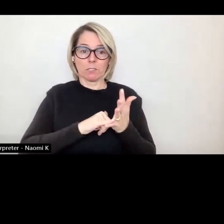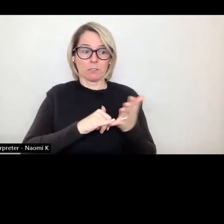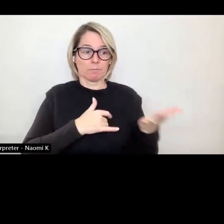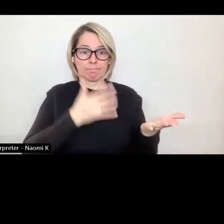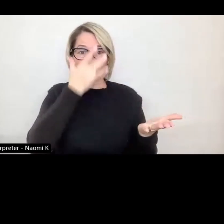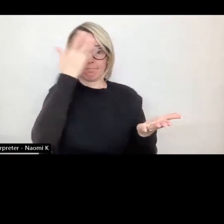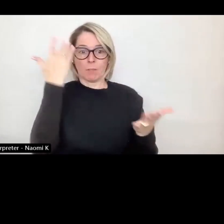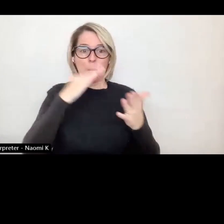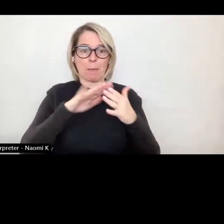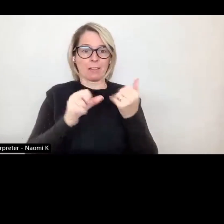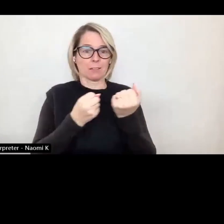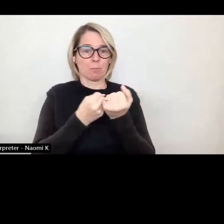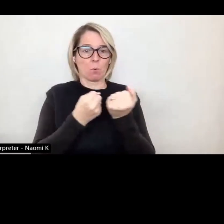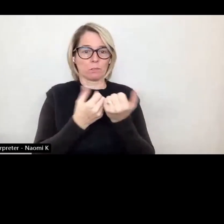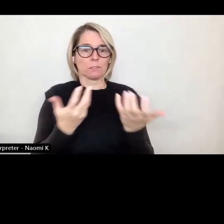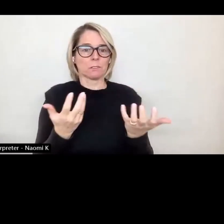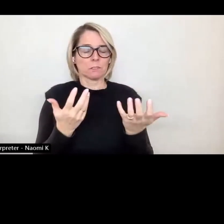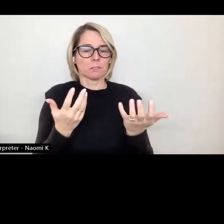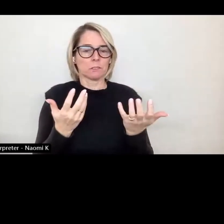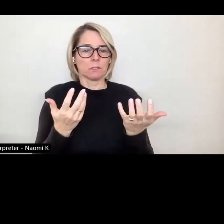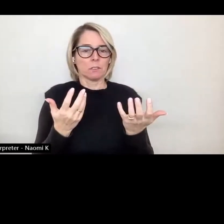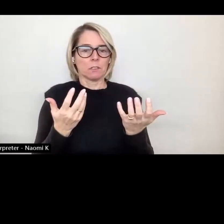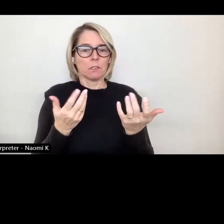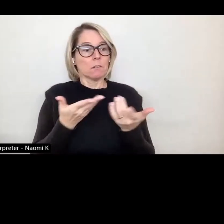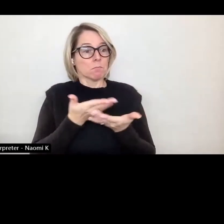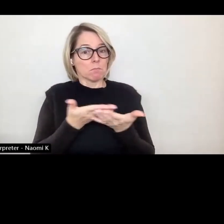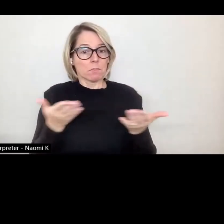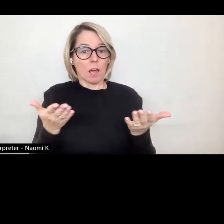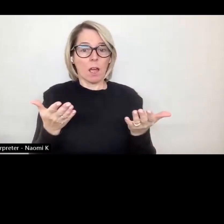They don't necessarily identify with the term carer